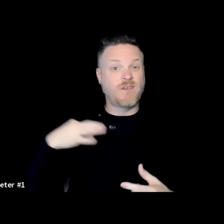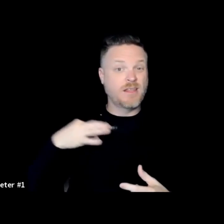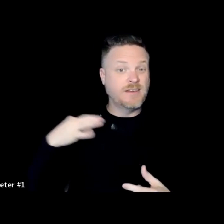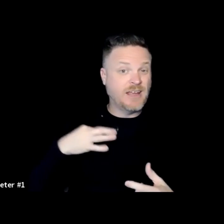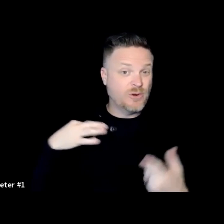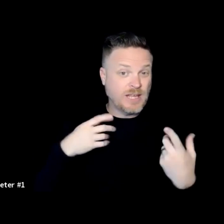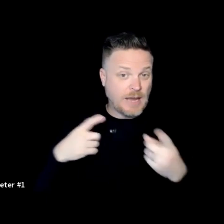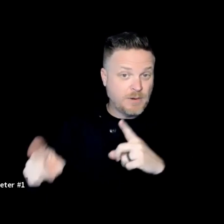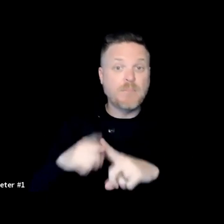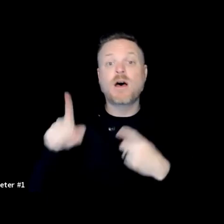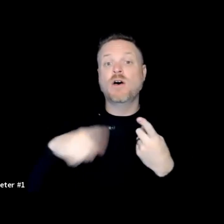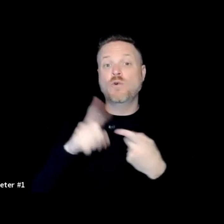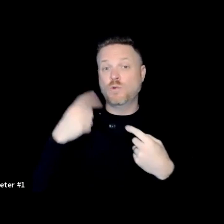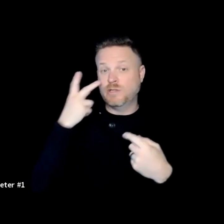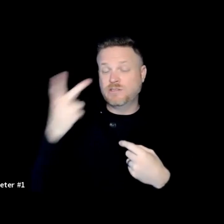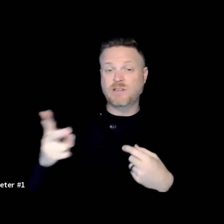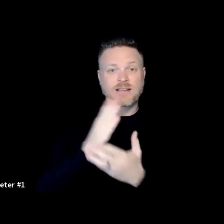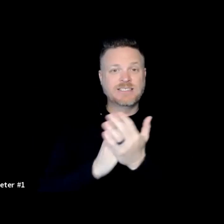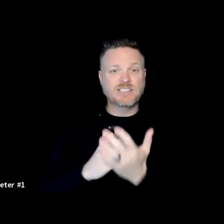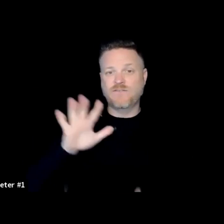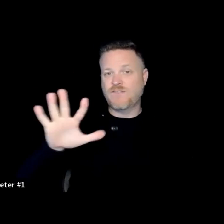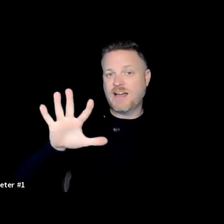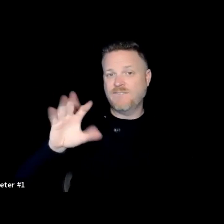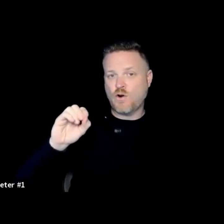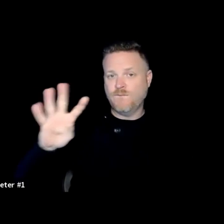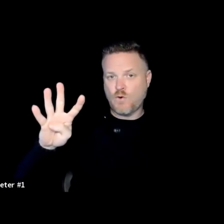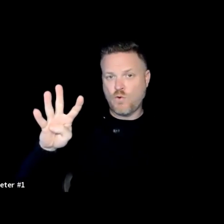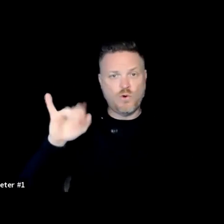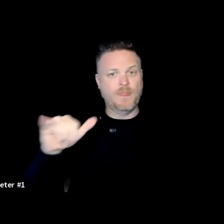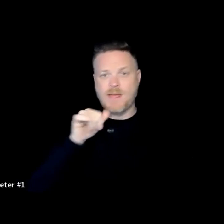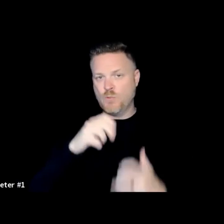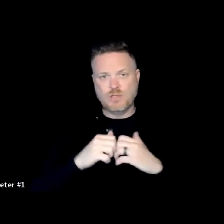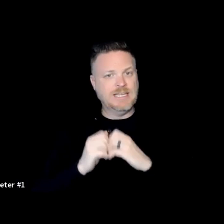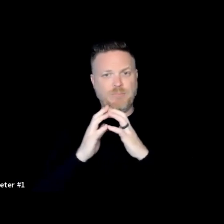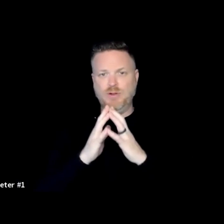When we saw that Section 504 was not being implemented as widely as it should,